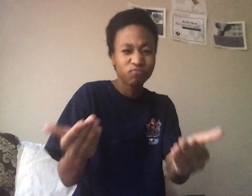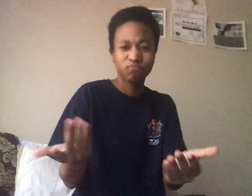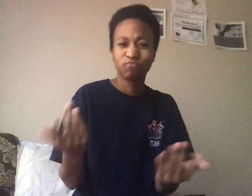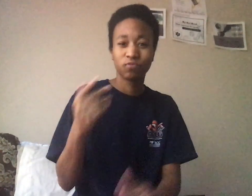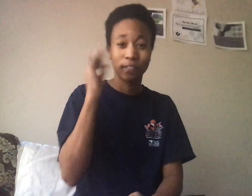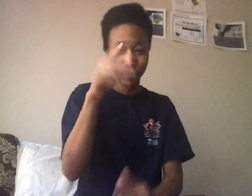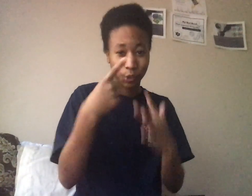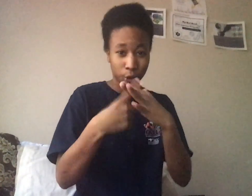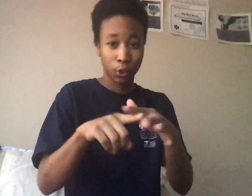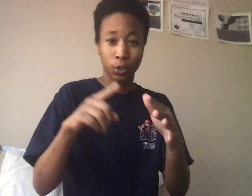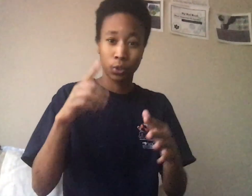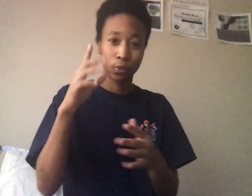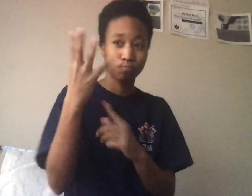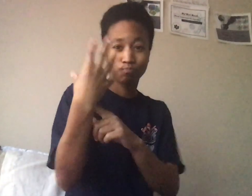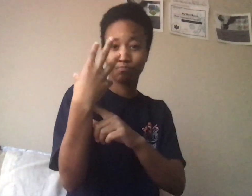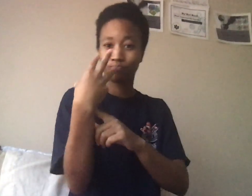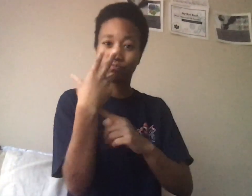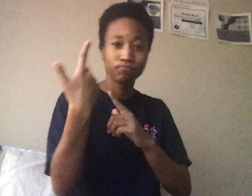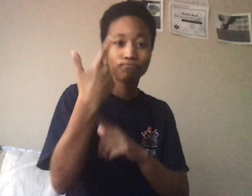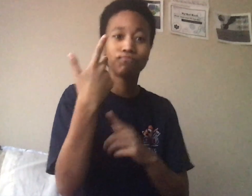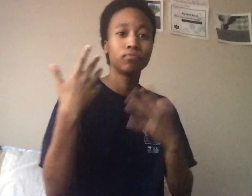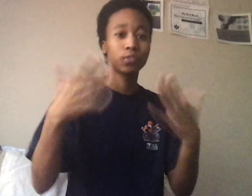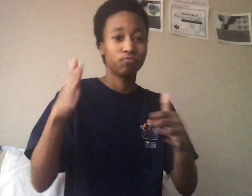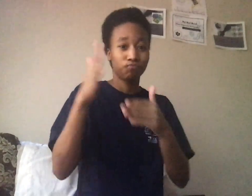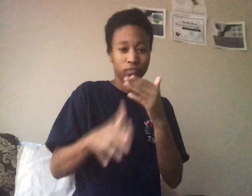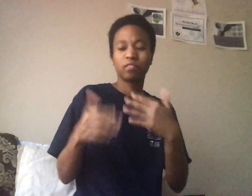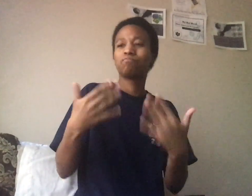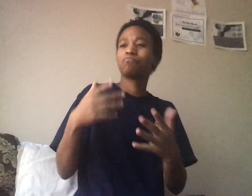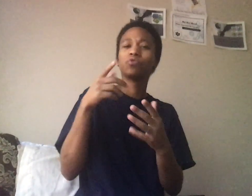If you started video recording complete for video.